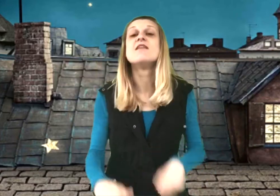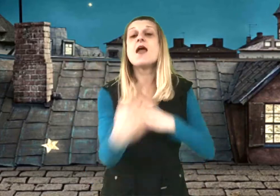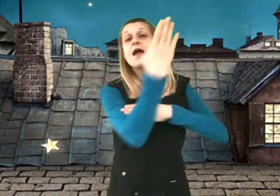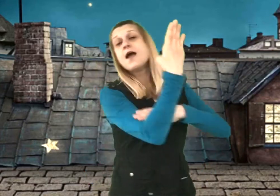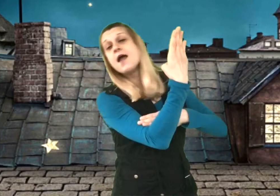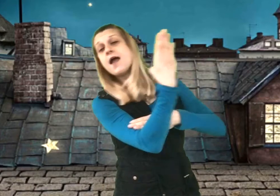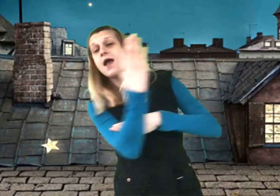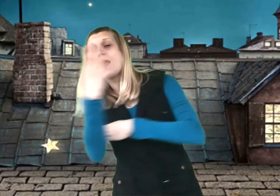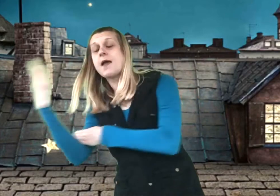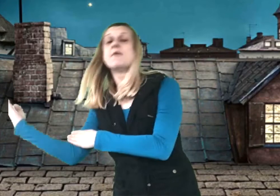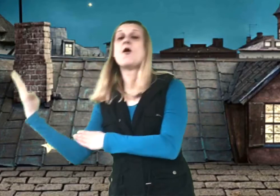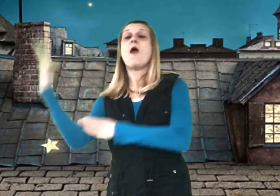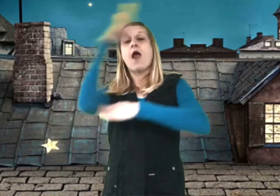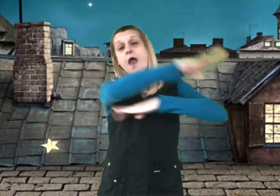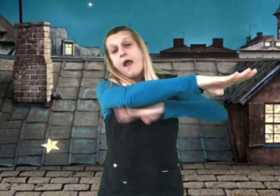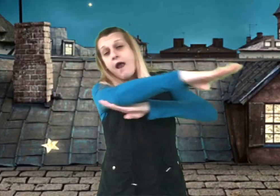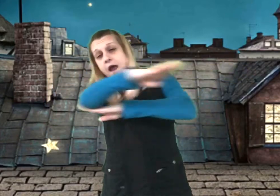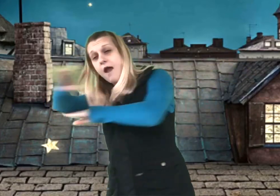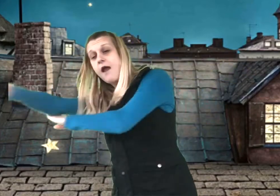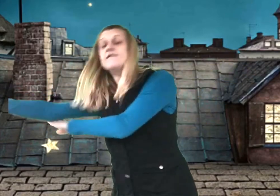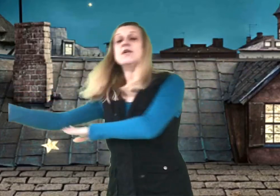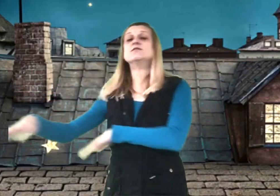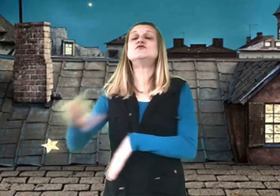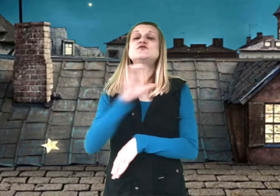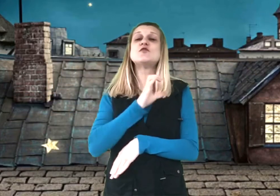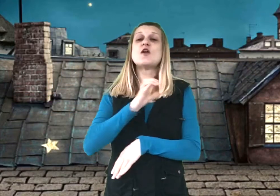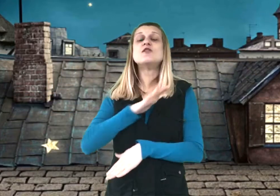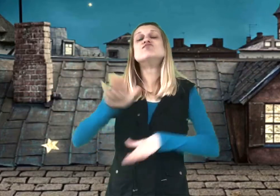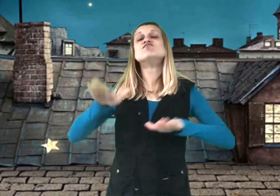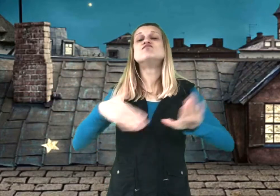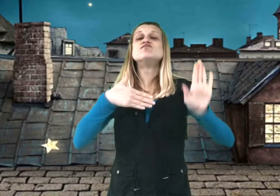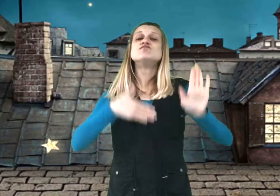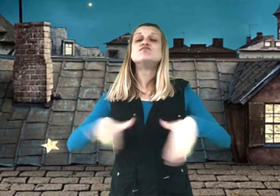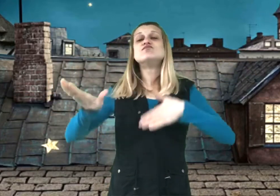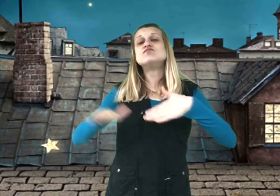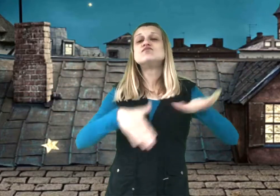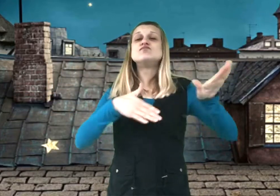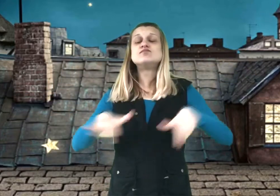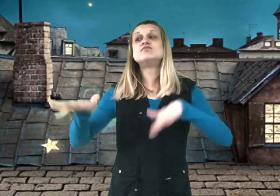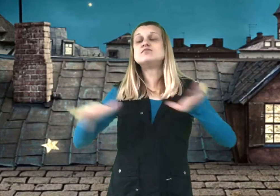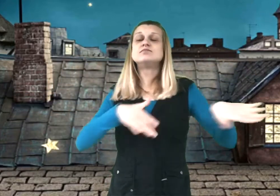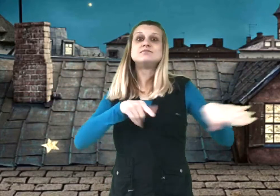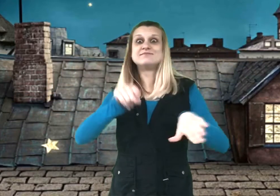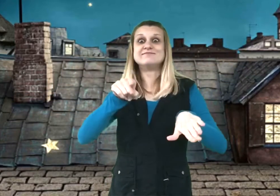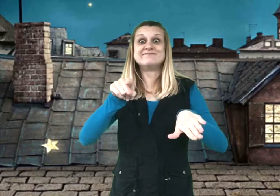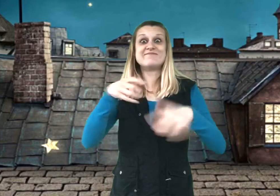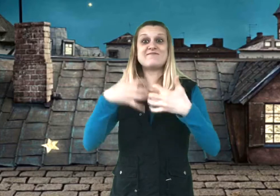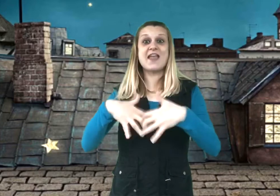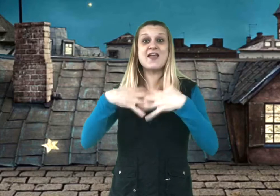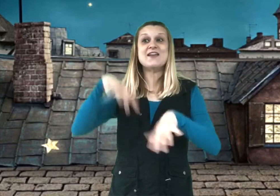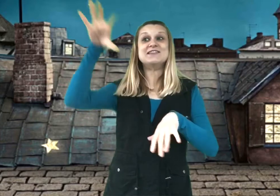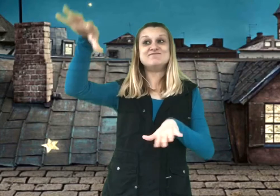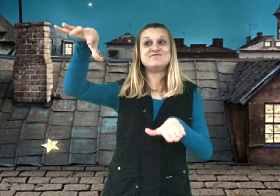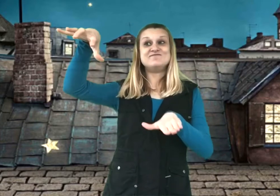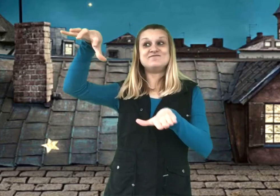Twice a day, on his way to and from school, little Charlie Bucket had to walk right past the gates of the factory.